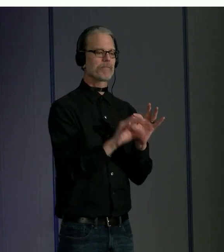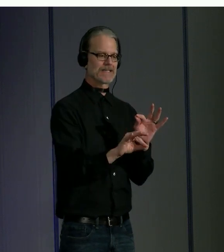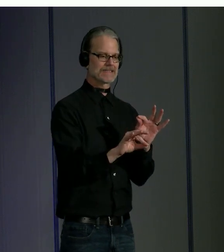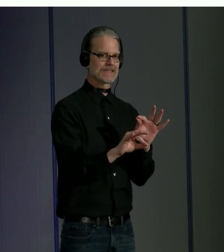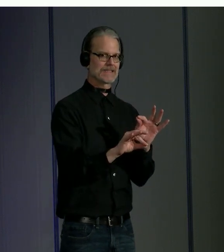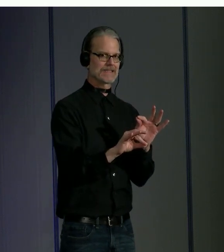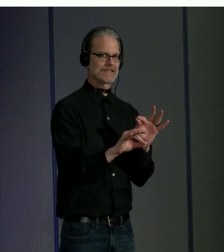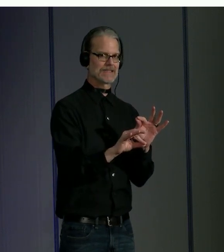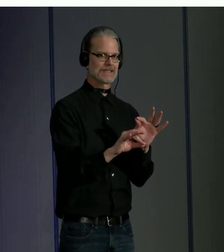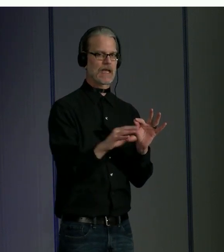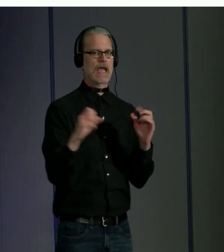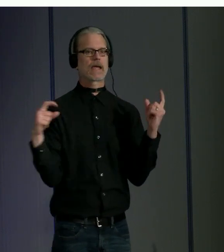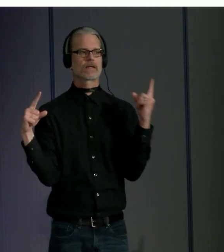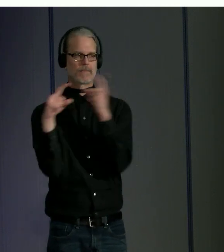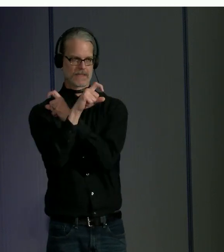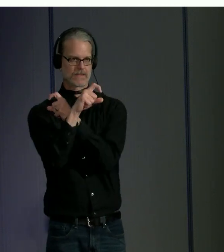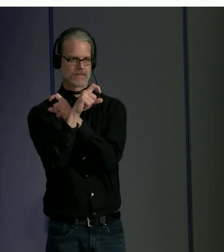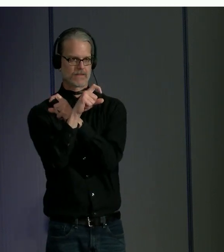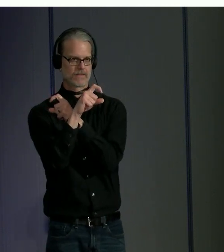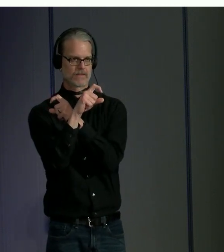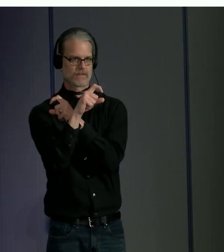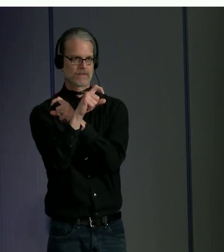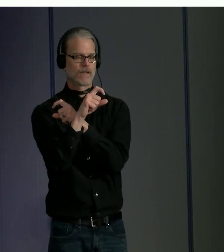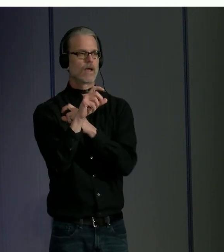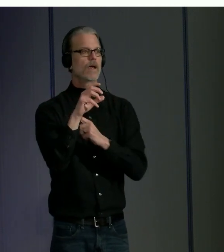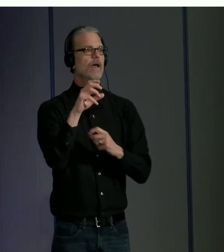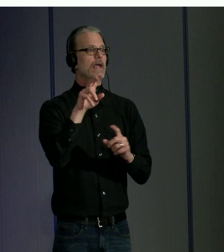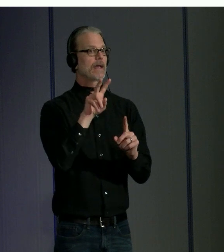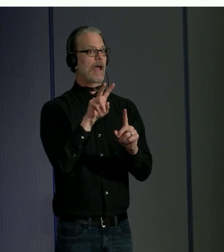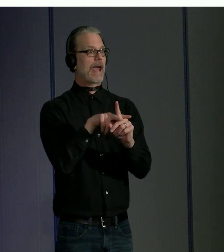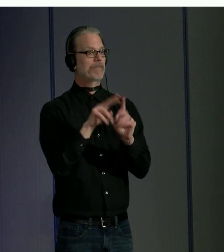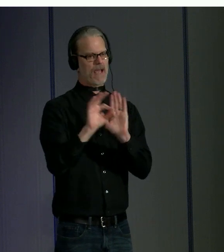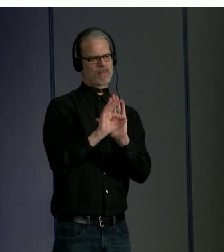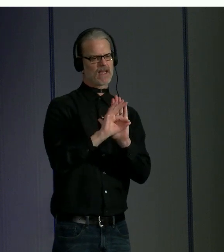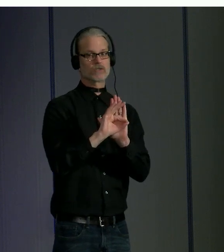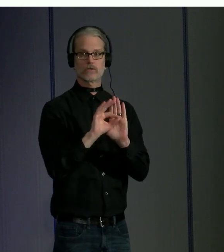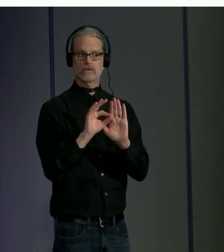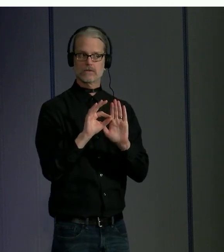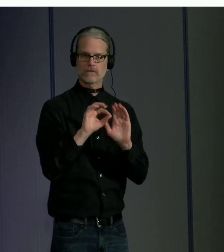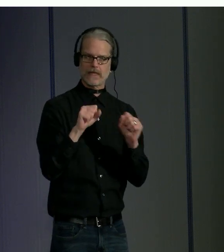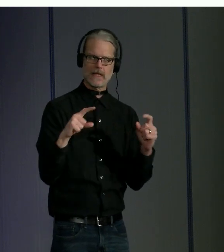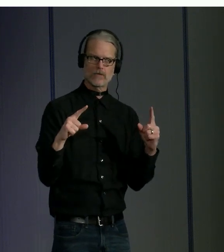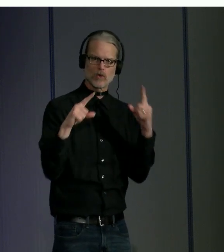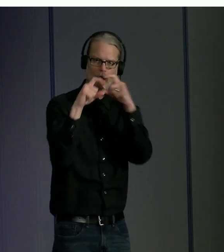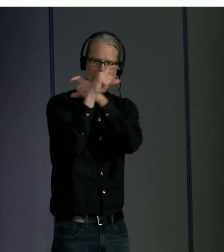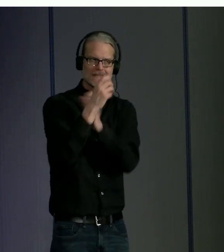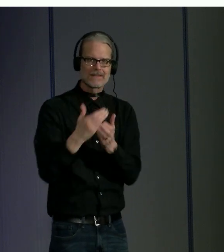And application can be -- can do complex things. Uber is a complex system.